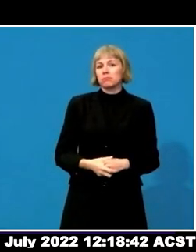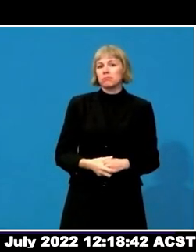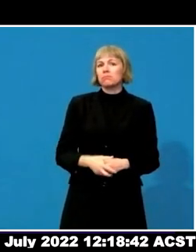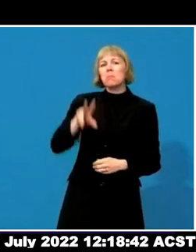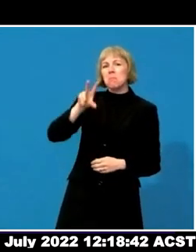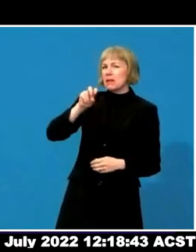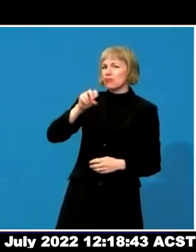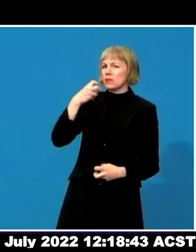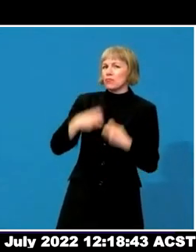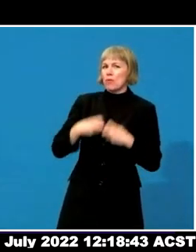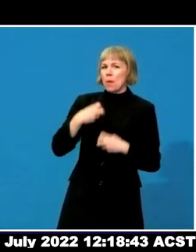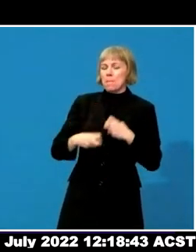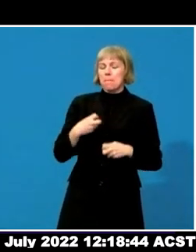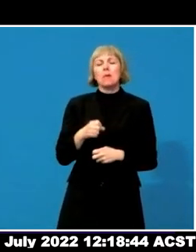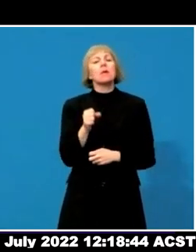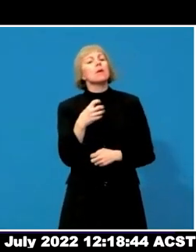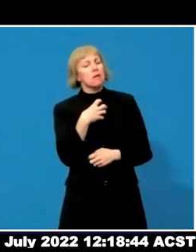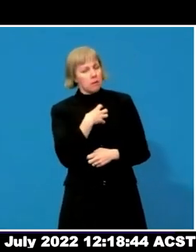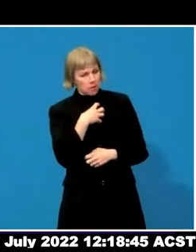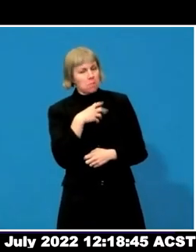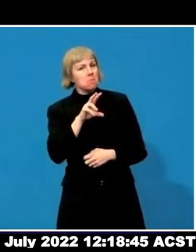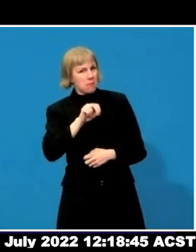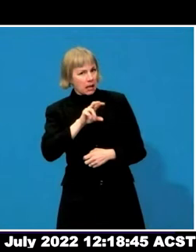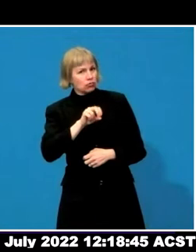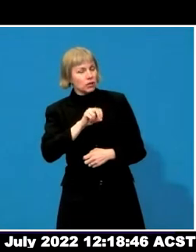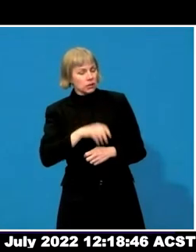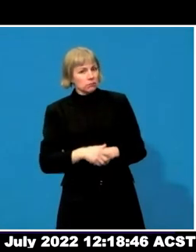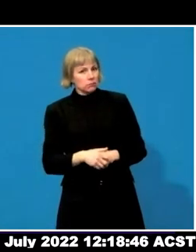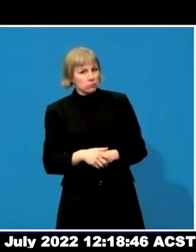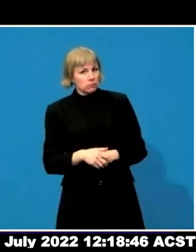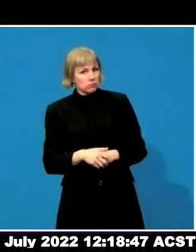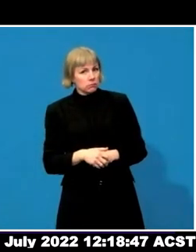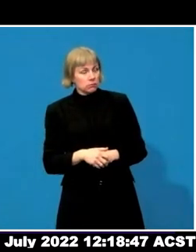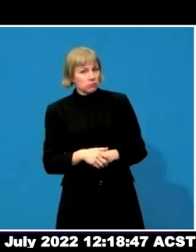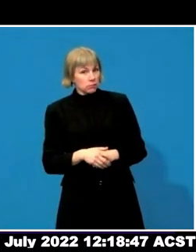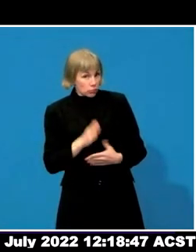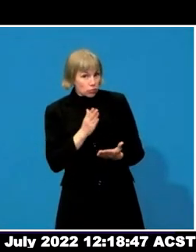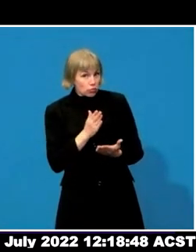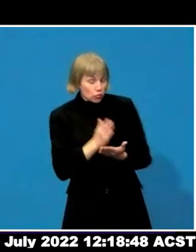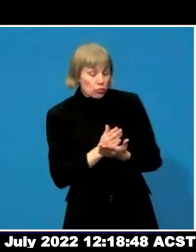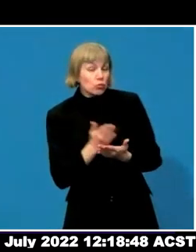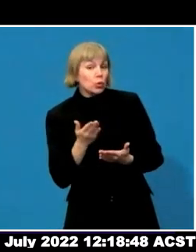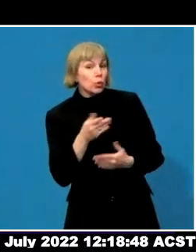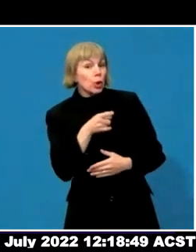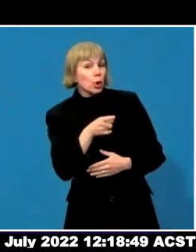Yes. MS TARRAGO: And was it the case that when you were in the scooter driving,